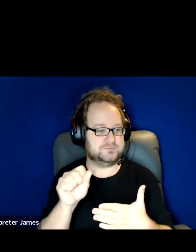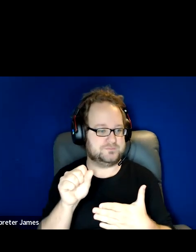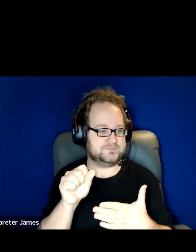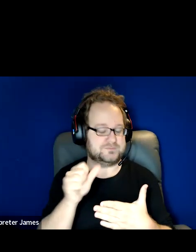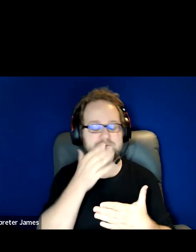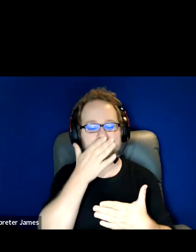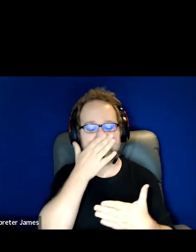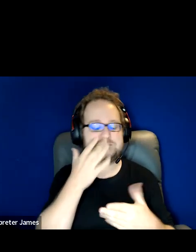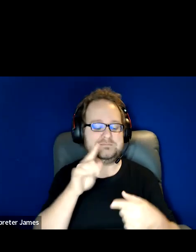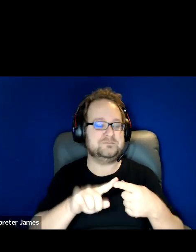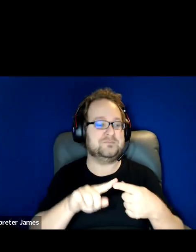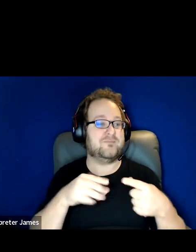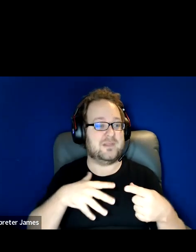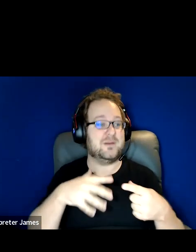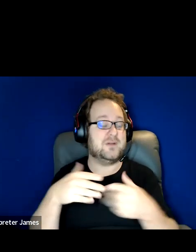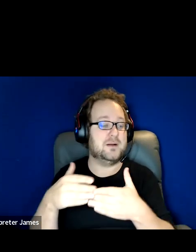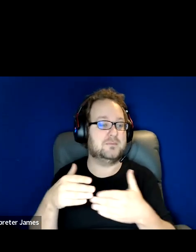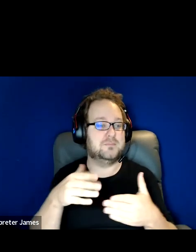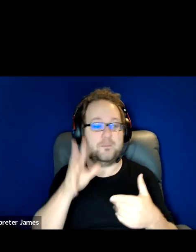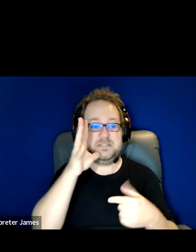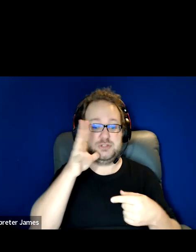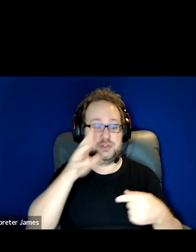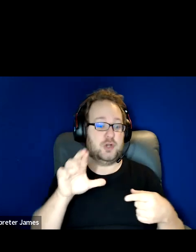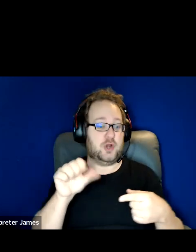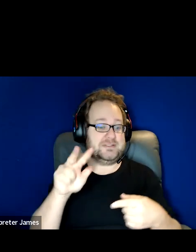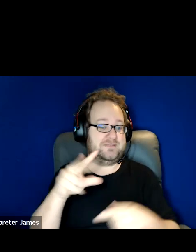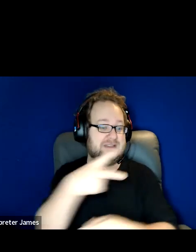We have a maternal RSV vaccine recommended for pregnant